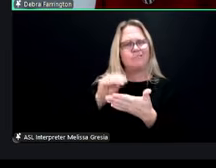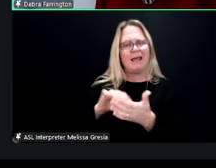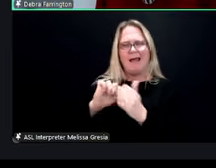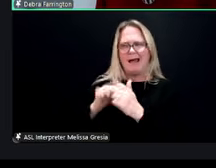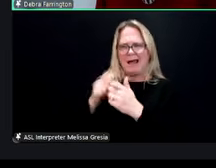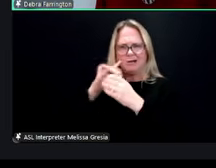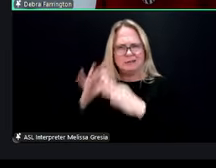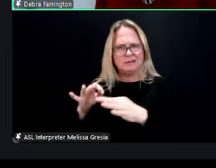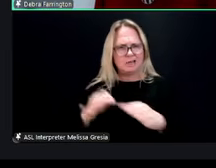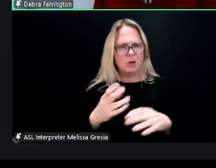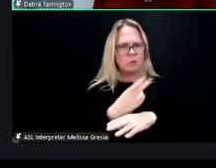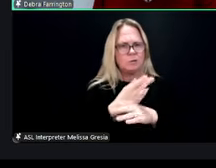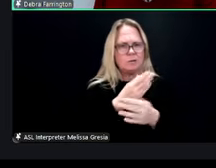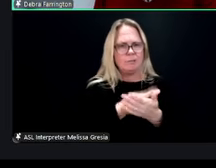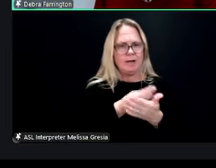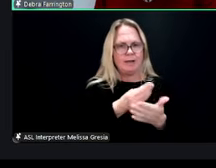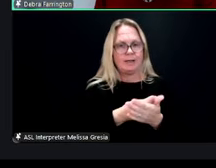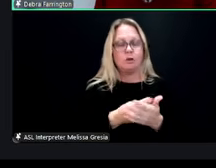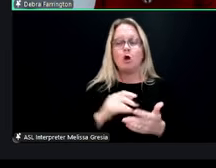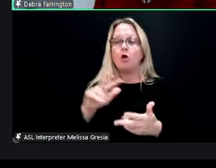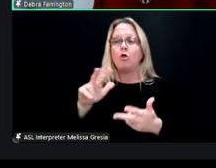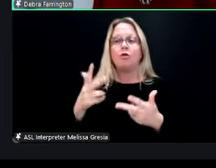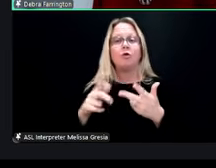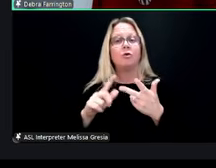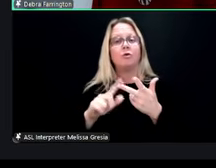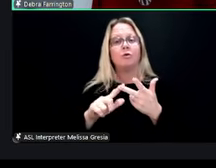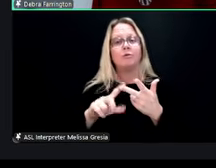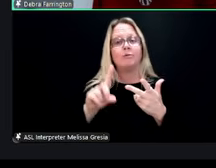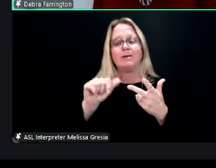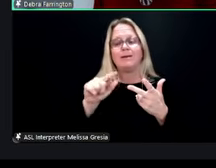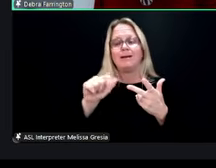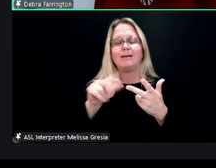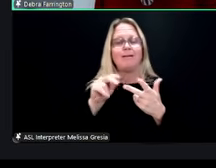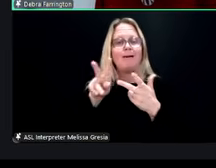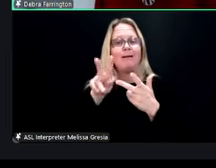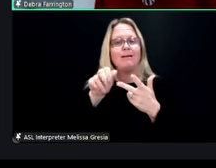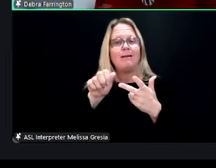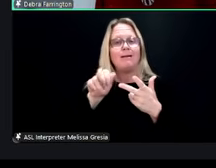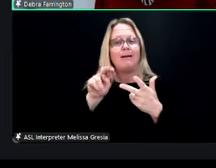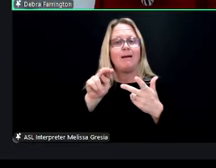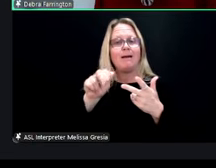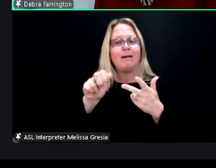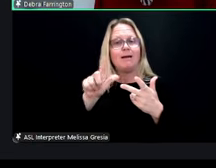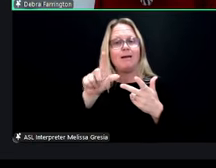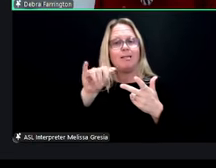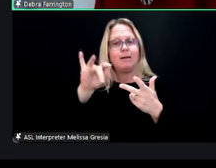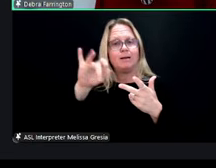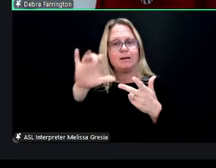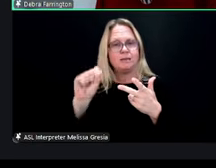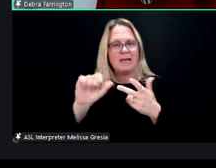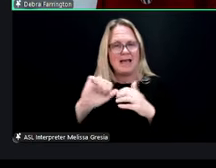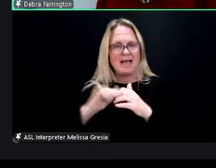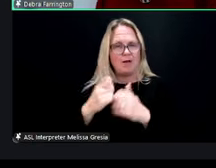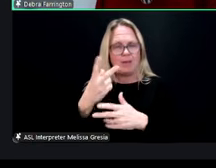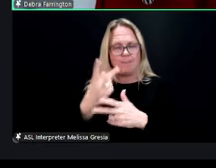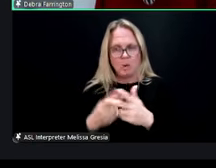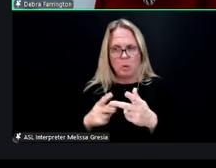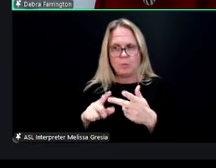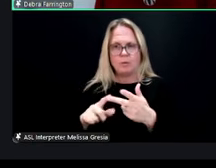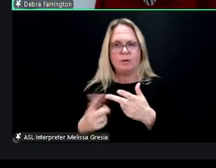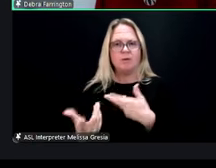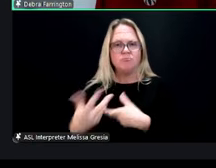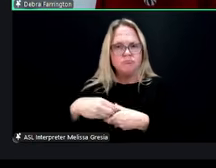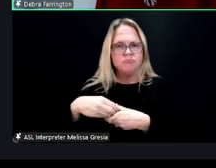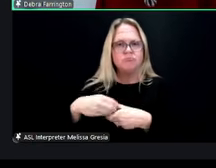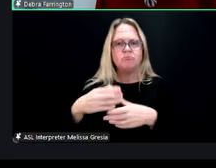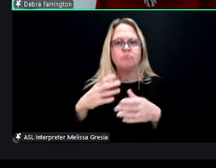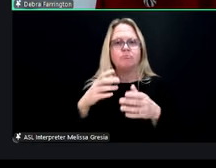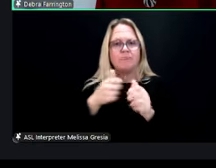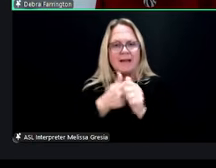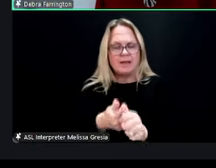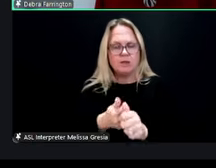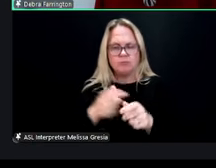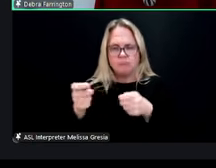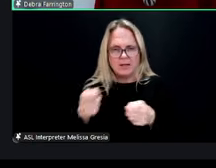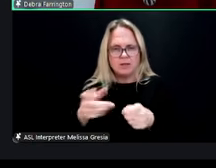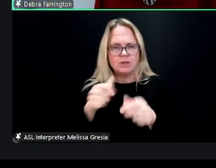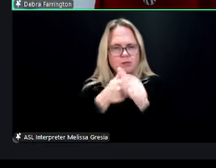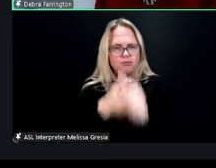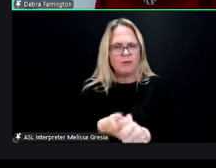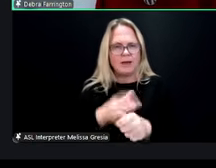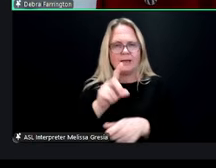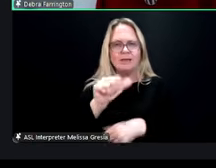third column for data and analytics um it's about how they both ingest, manage and track data in a